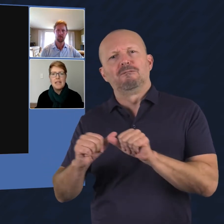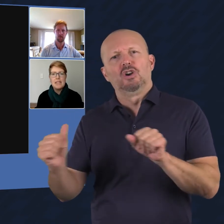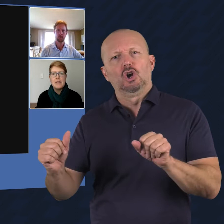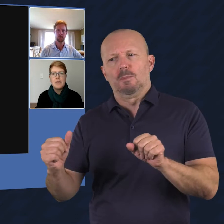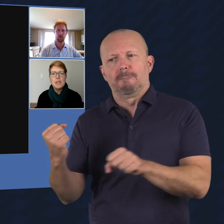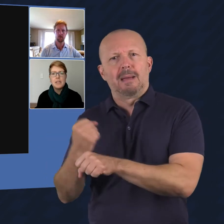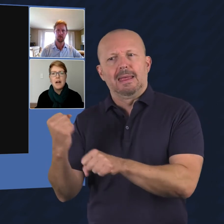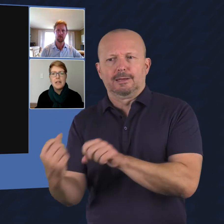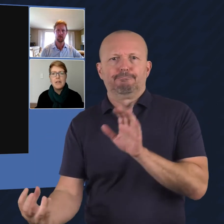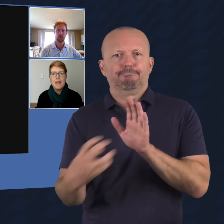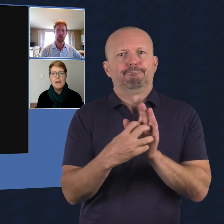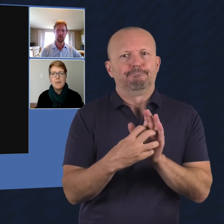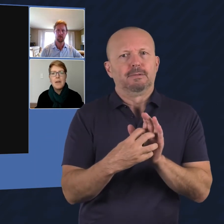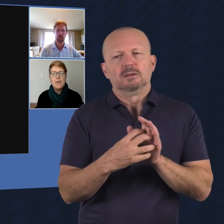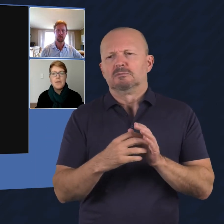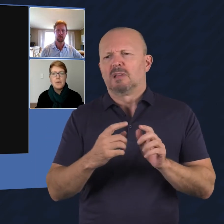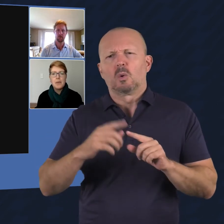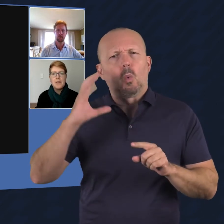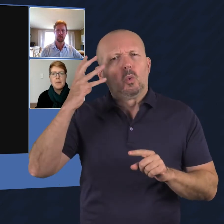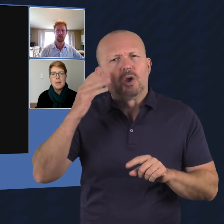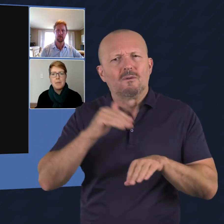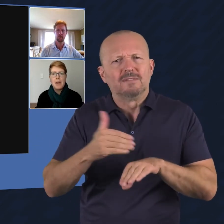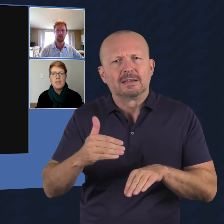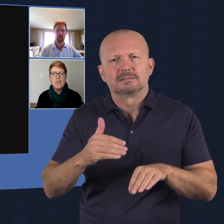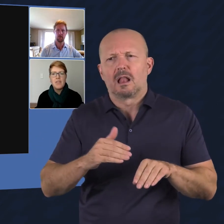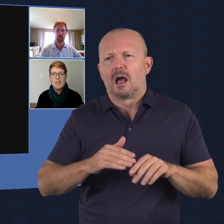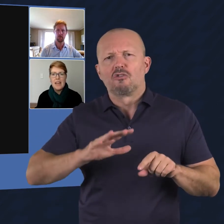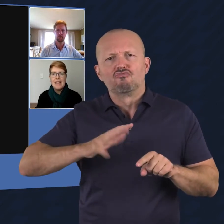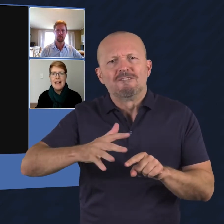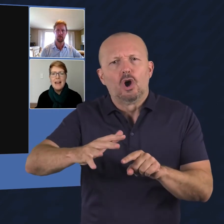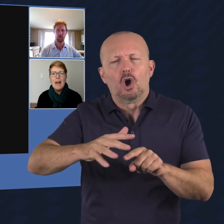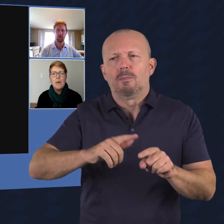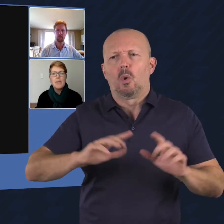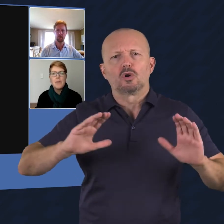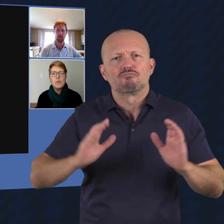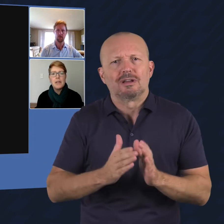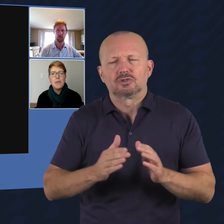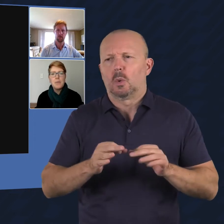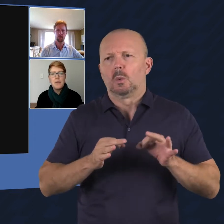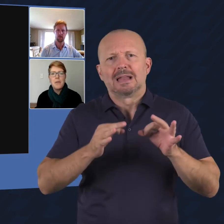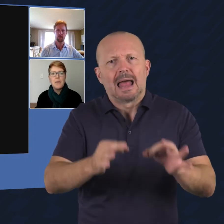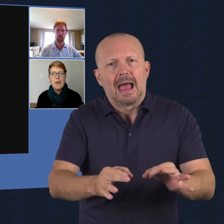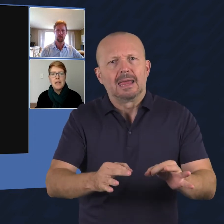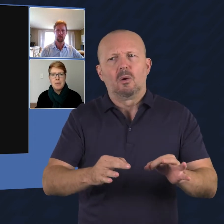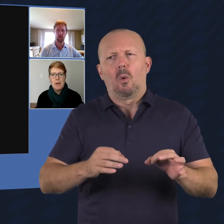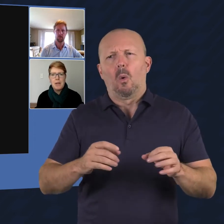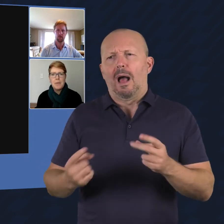to include audio effects, such as reverb, compression, delay, or virtual instruments and sound libraries.